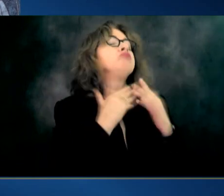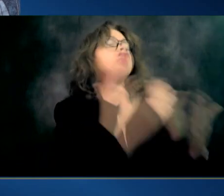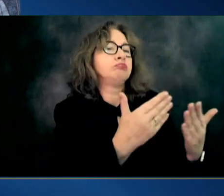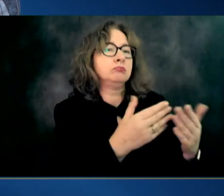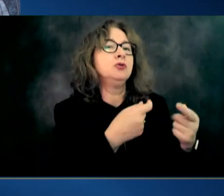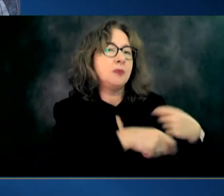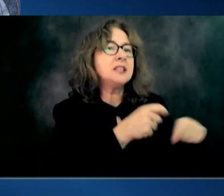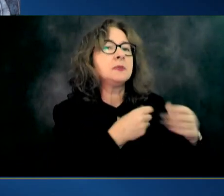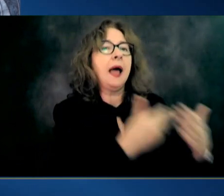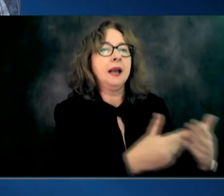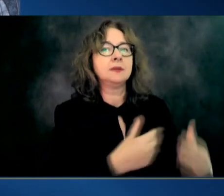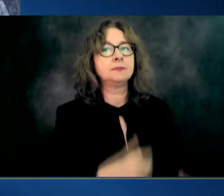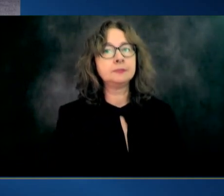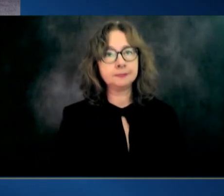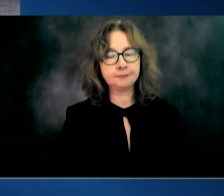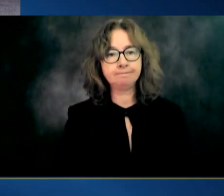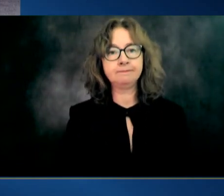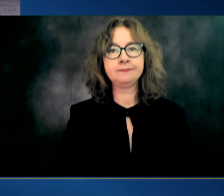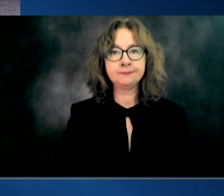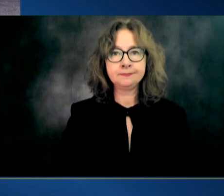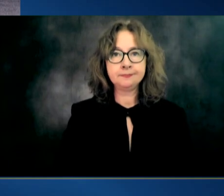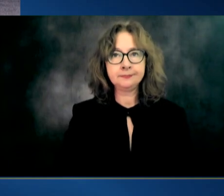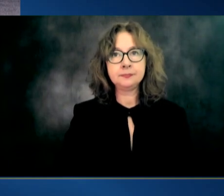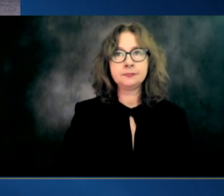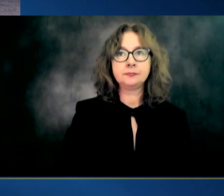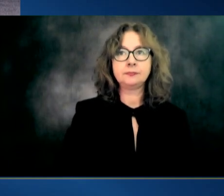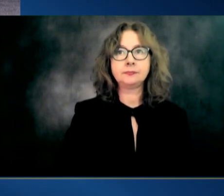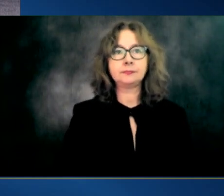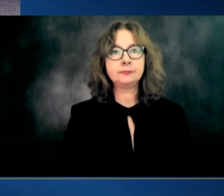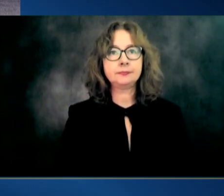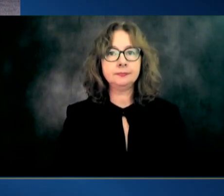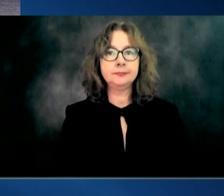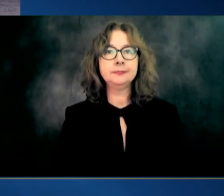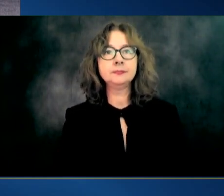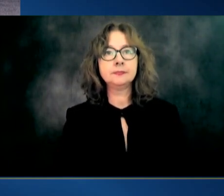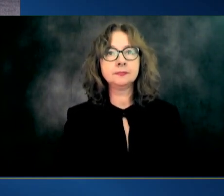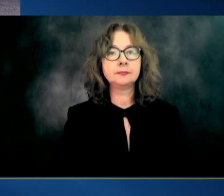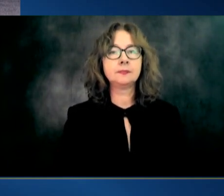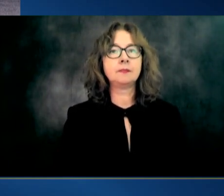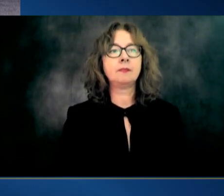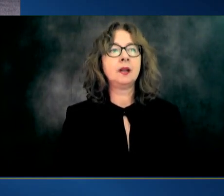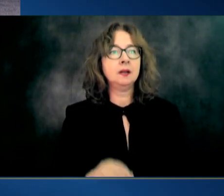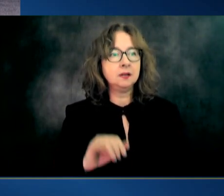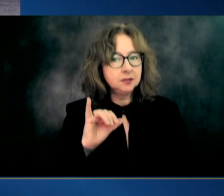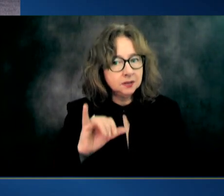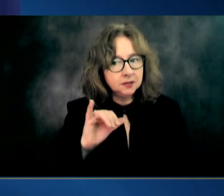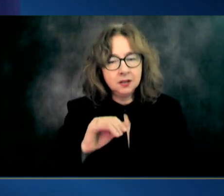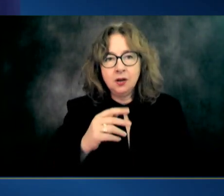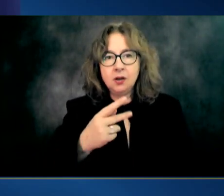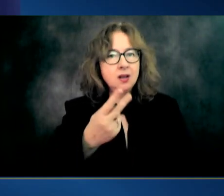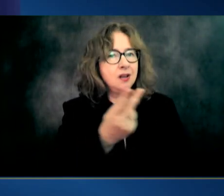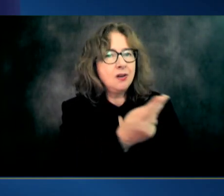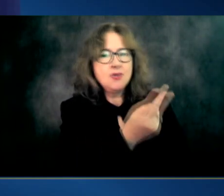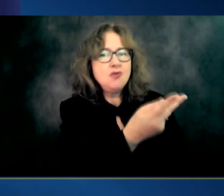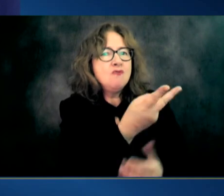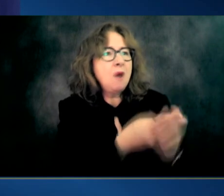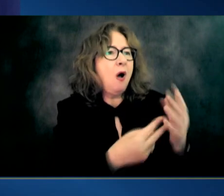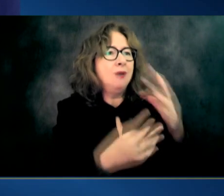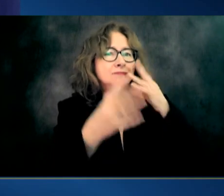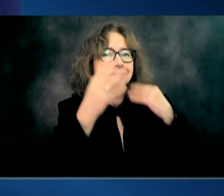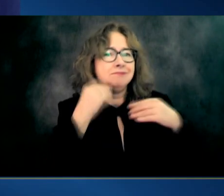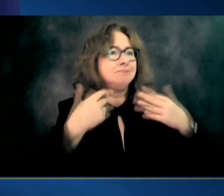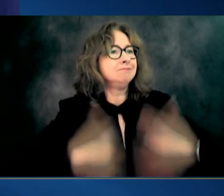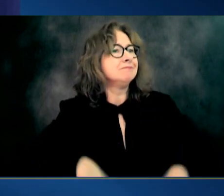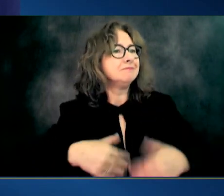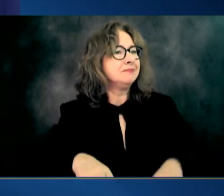Lydia Pecker: You've both been through so much. I wondered if you could talk to us a little